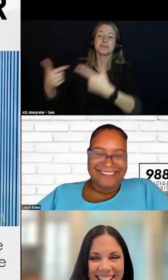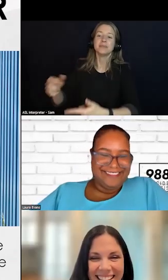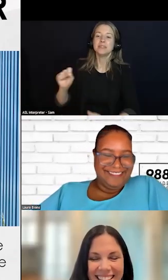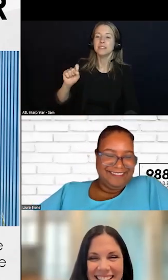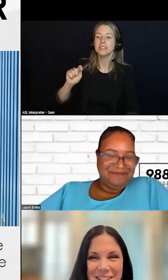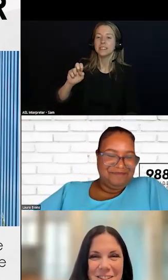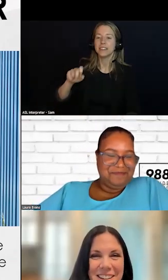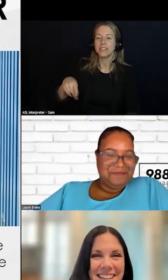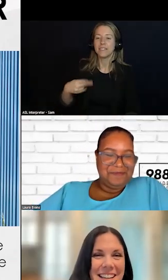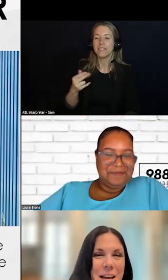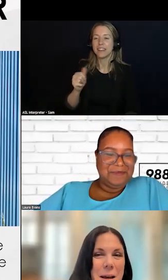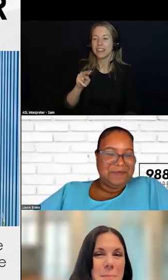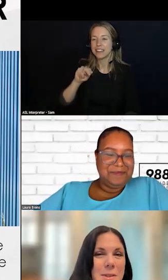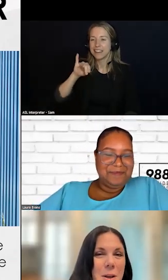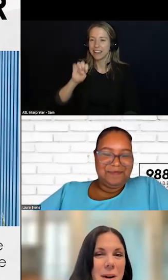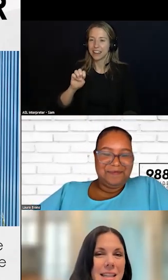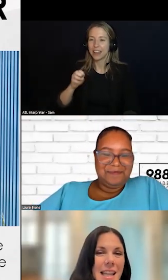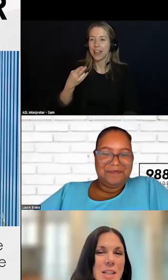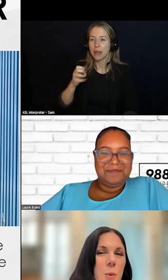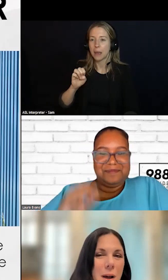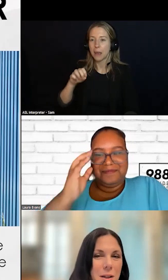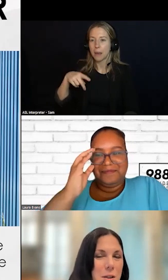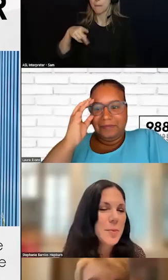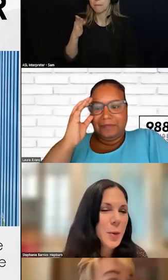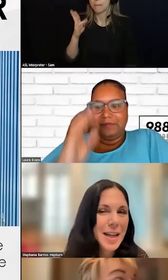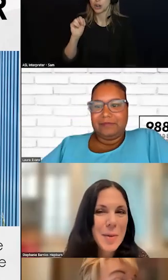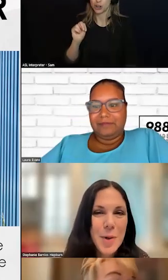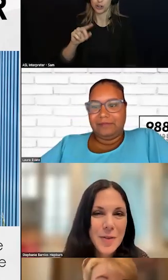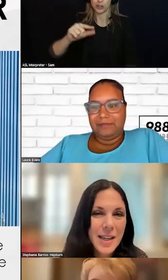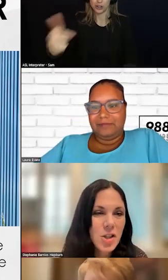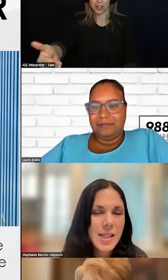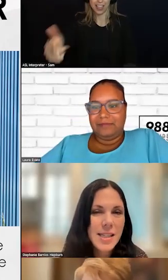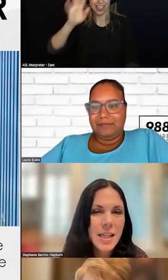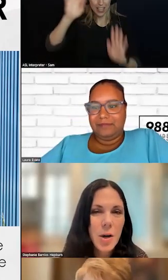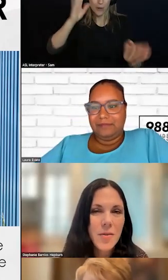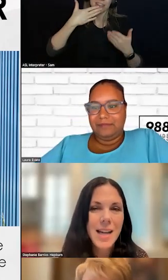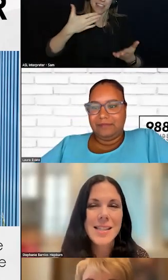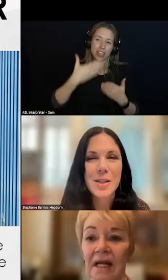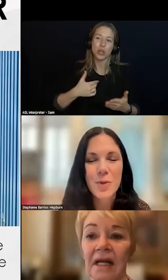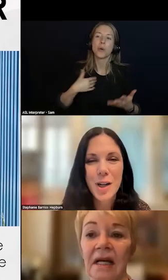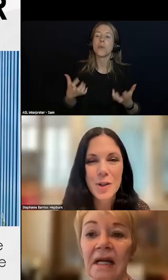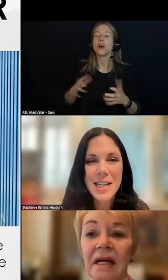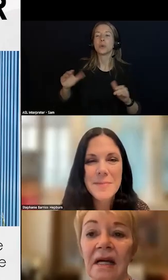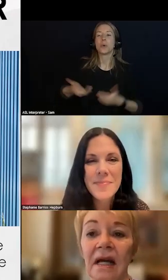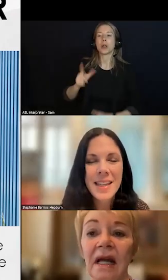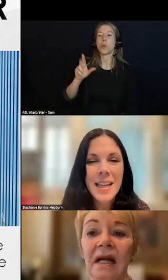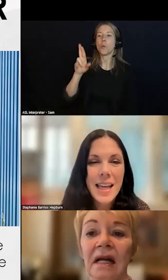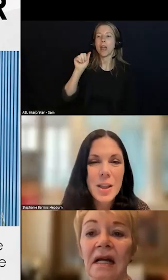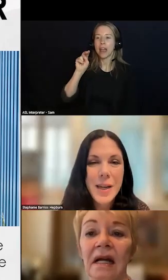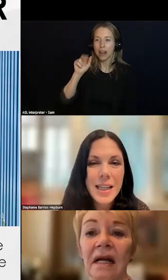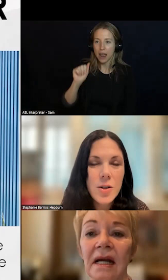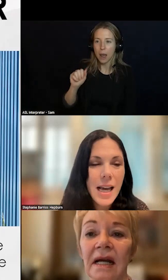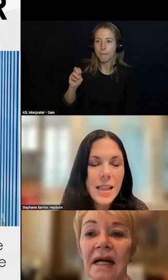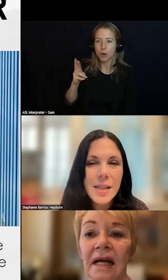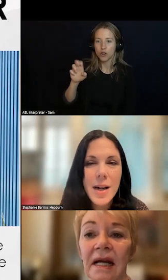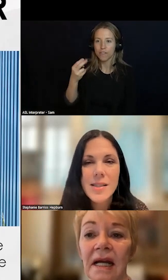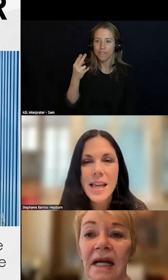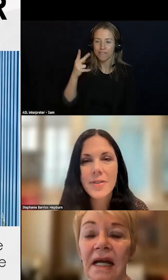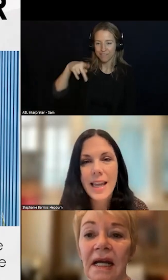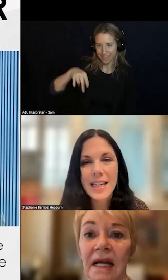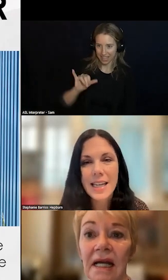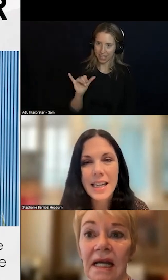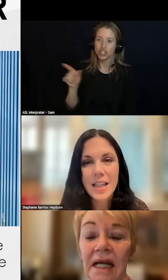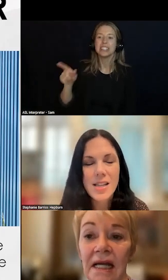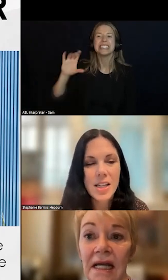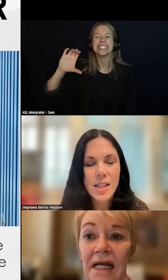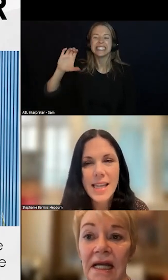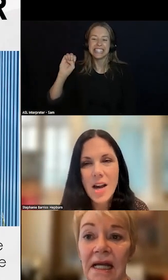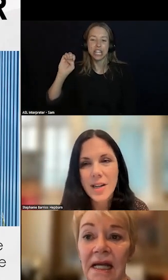: I WANT TO INTRODUCE LUANA. CAN YOU TELL US ABOUT LA COUNTY